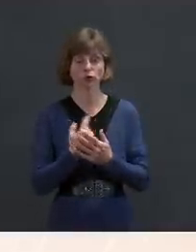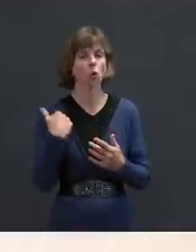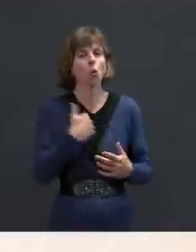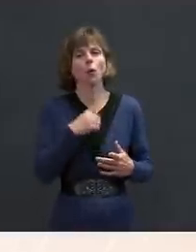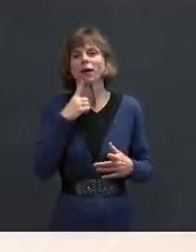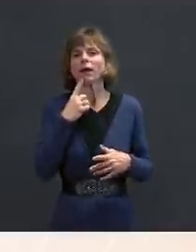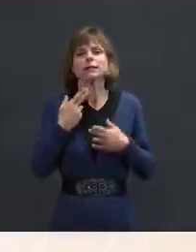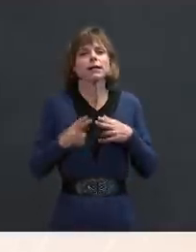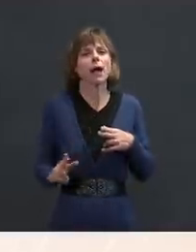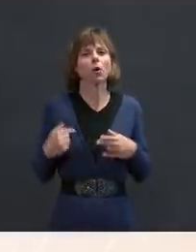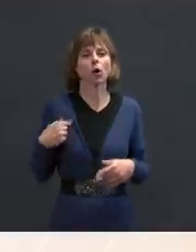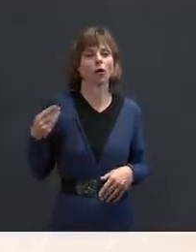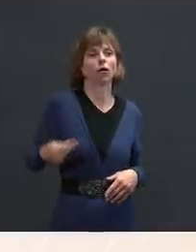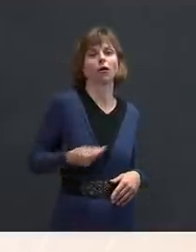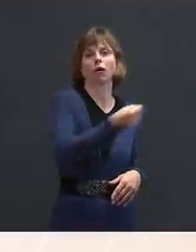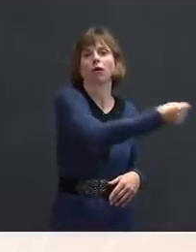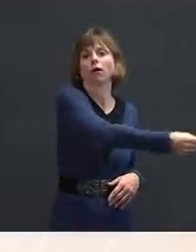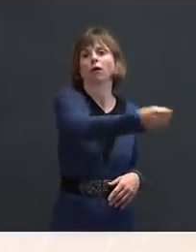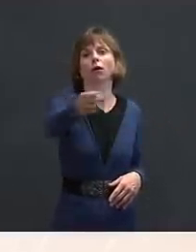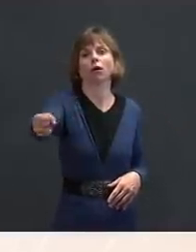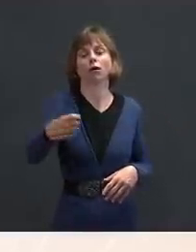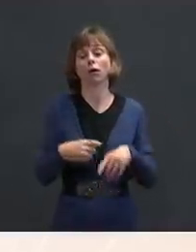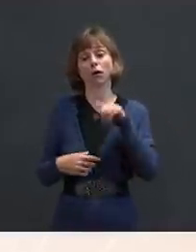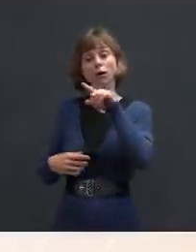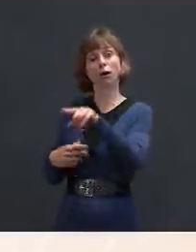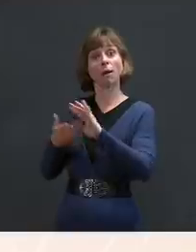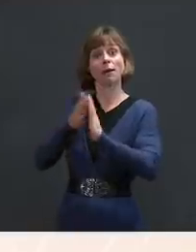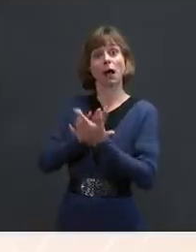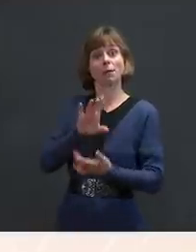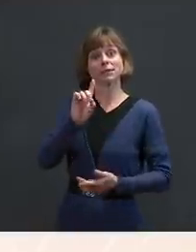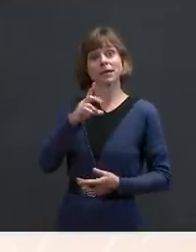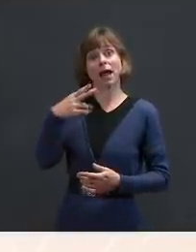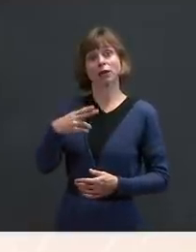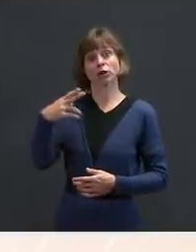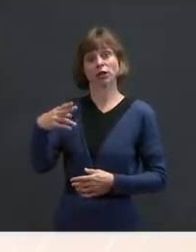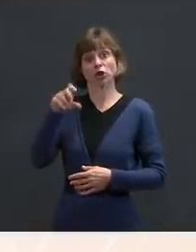And then, Health and Human Services -- or HHS, of course, that is commonly referred to --